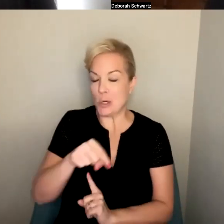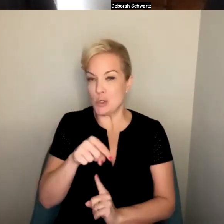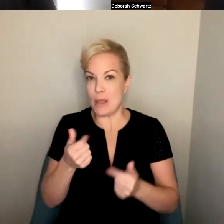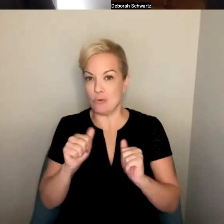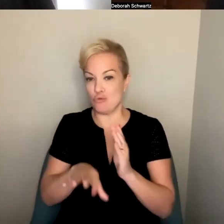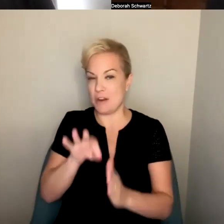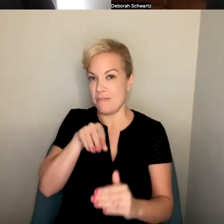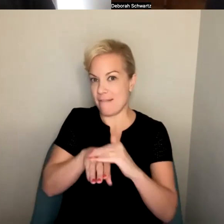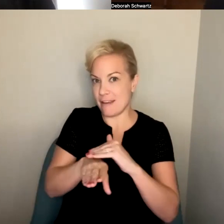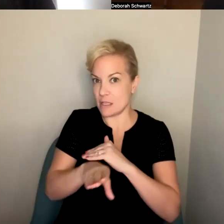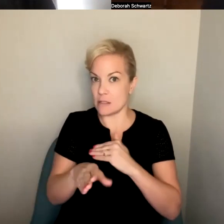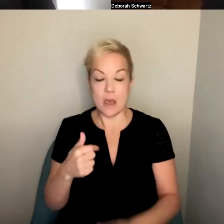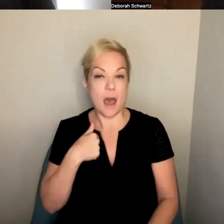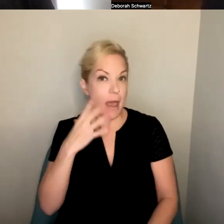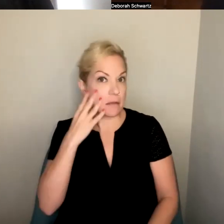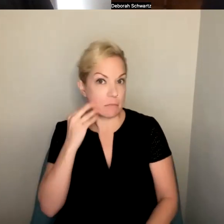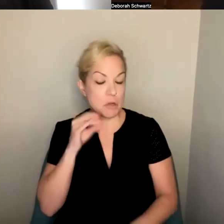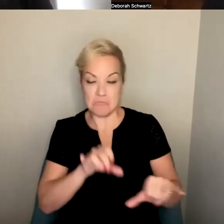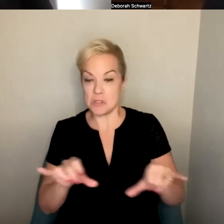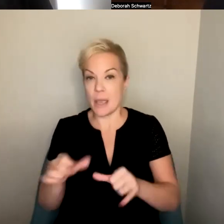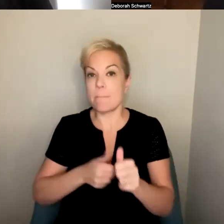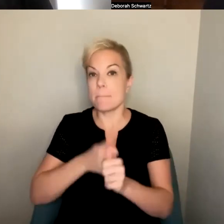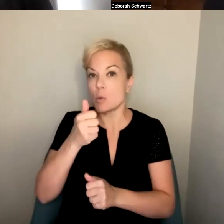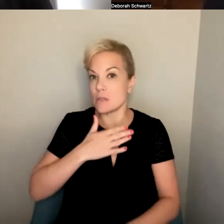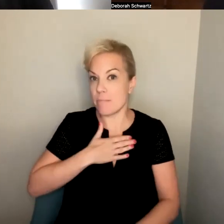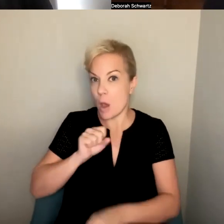career group I mean most of my dissertation work is unpublished narratives, I didn't